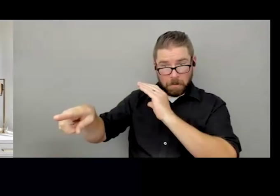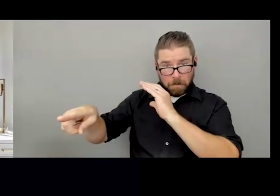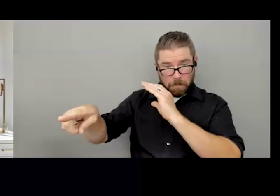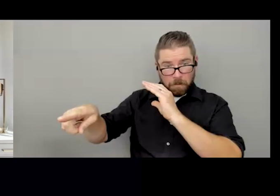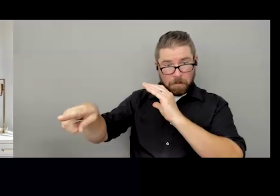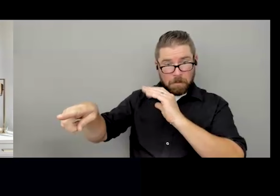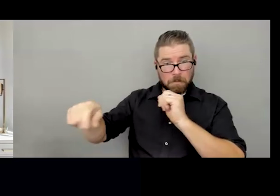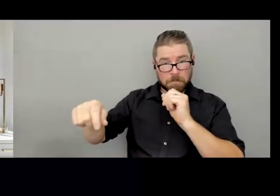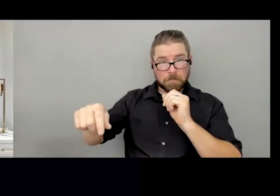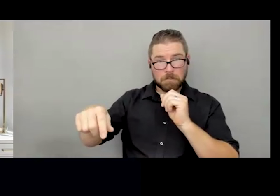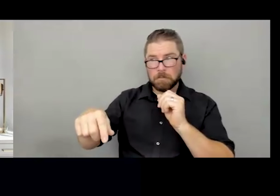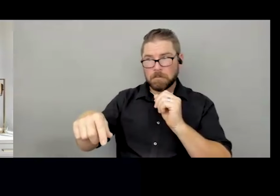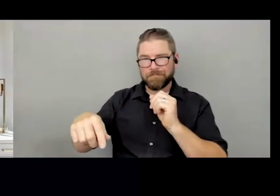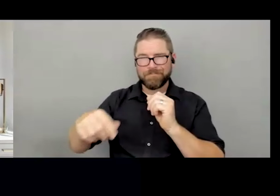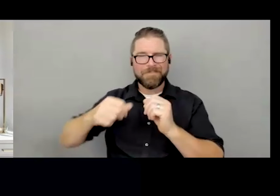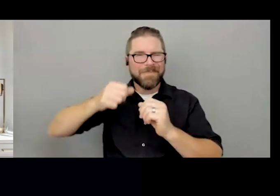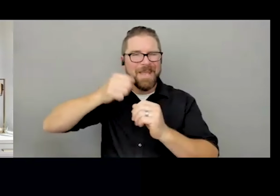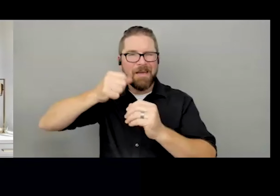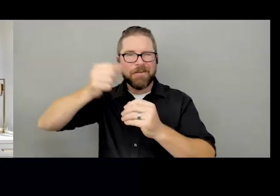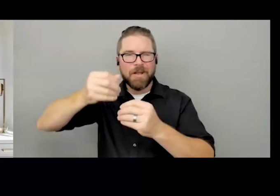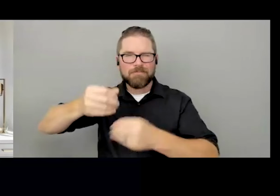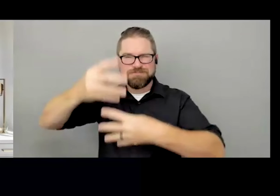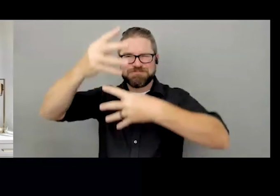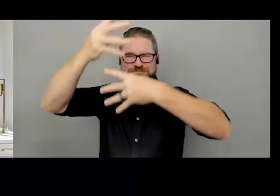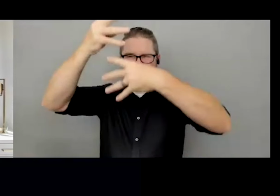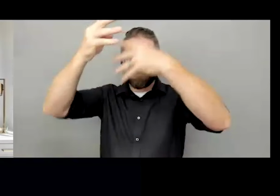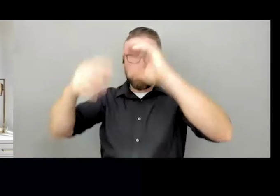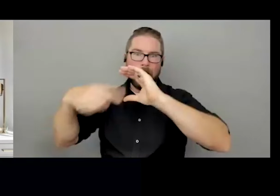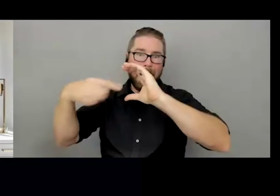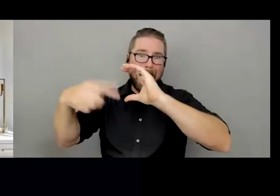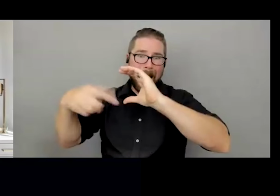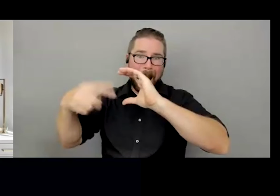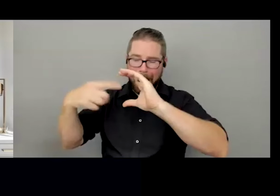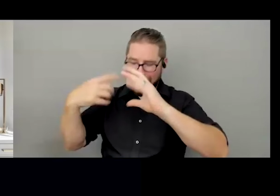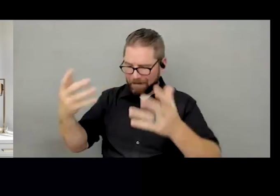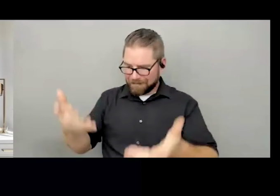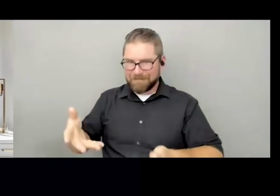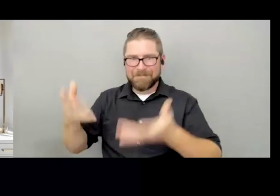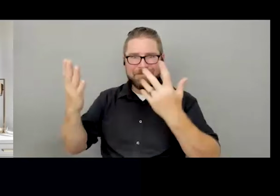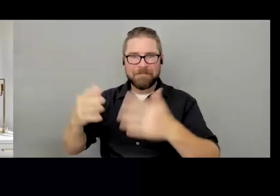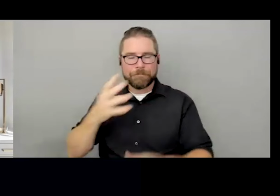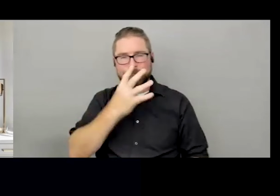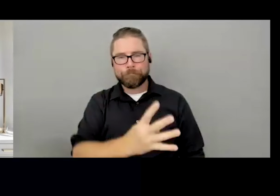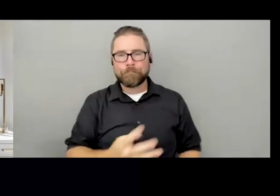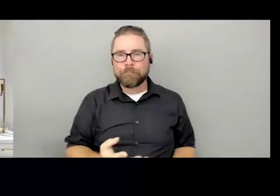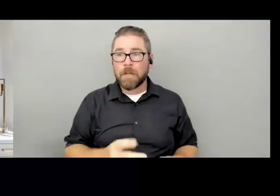inundated with a bazillion emails, so they pay no attention. But the only number that we have is the number that's in the system.